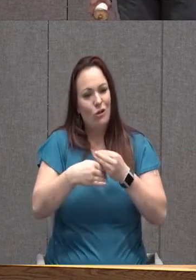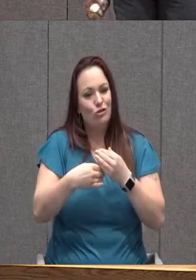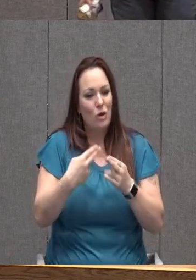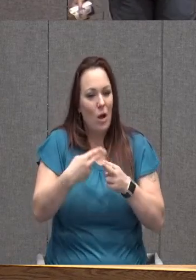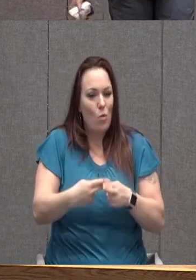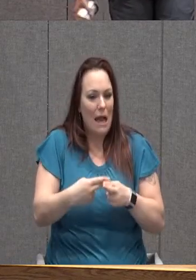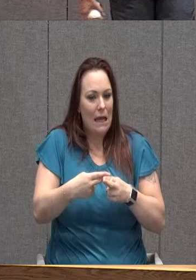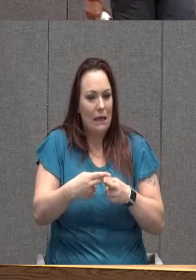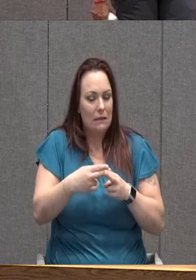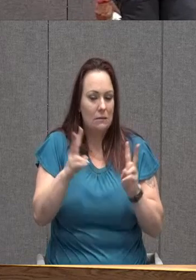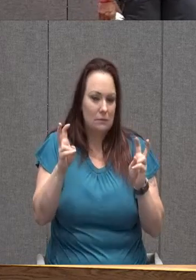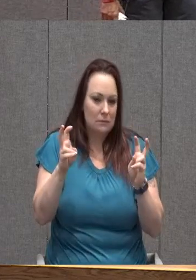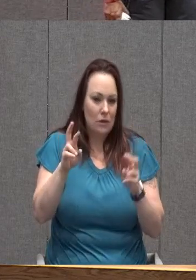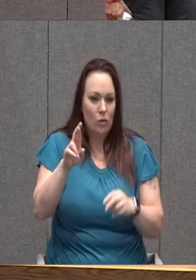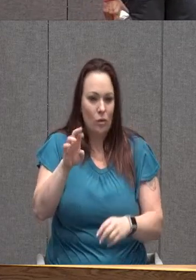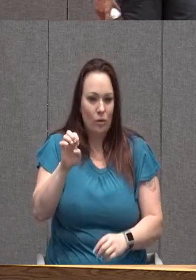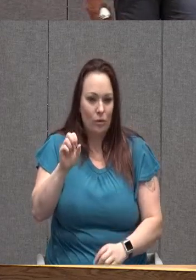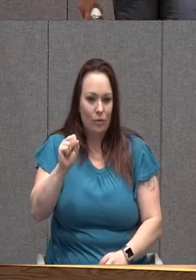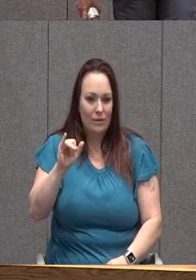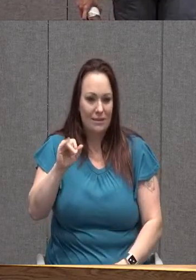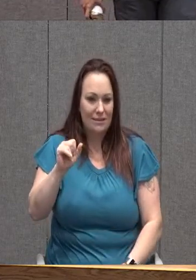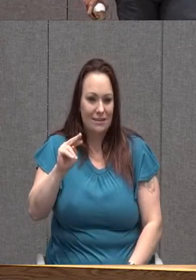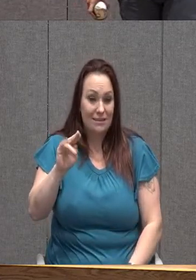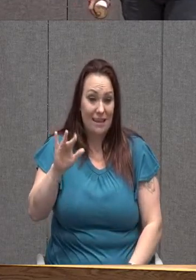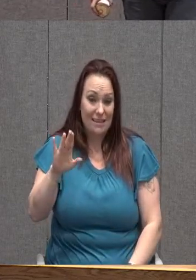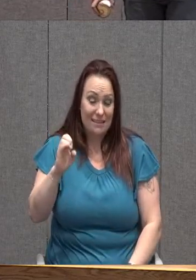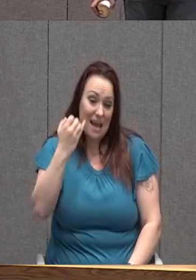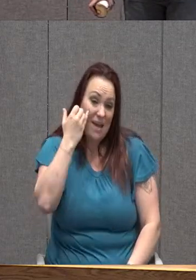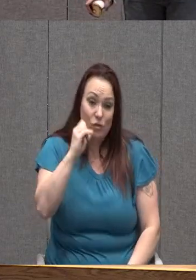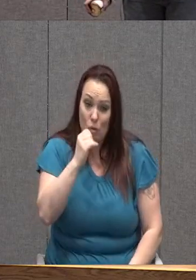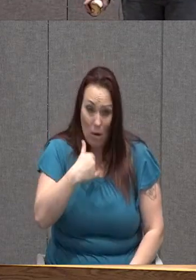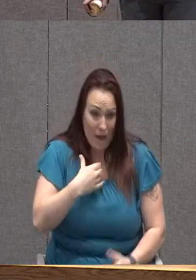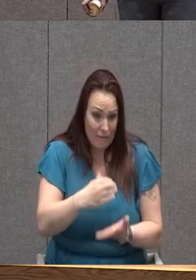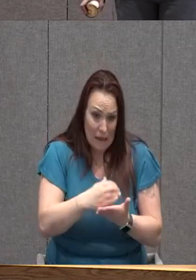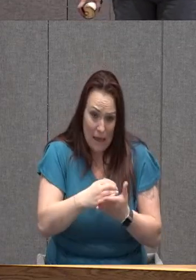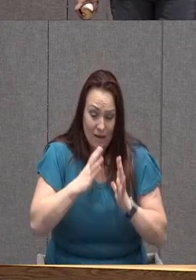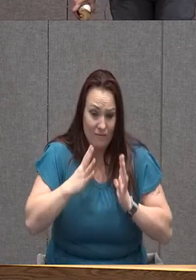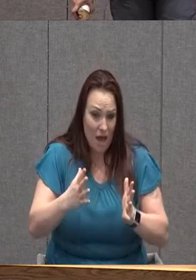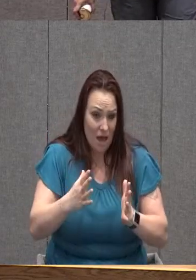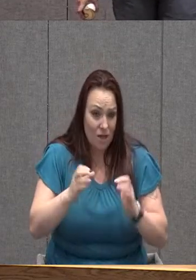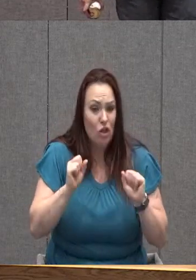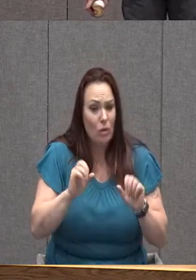you can do most of these, or all of these, without it, but, if you wanna challenge yourself a little bit,